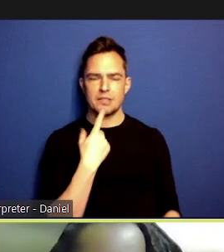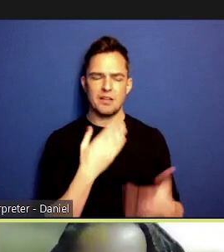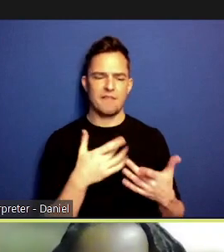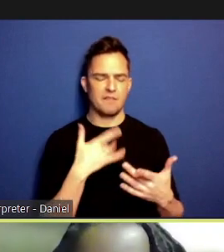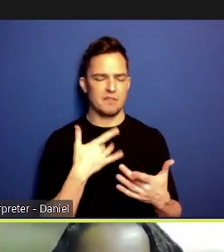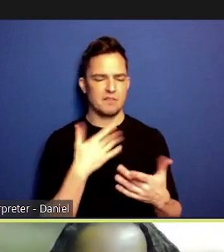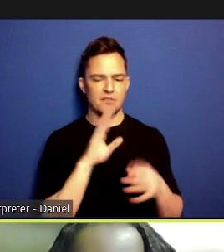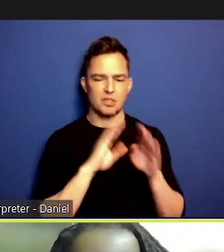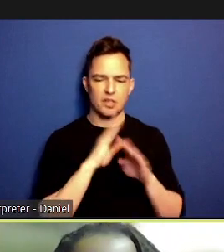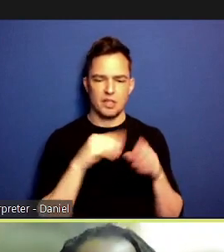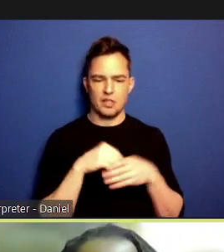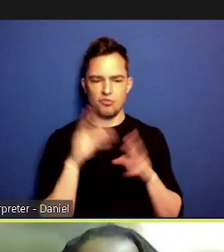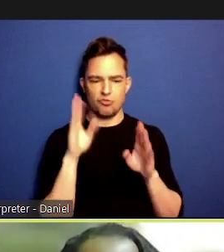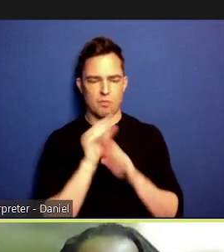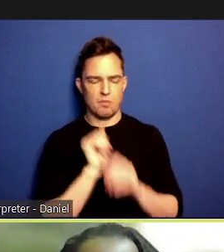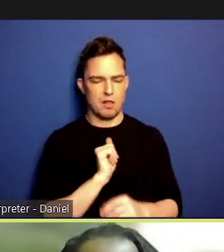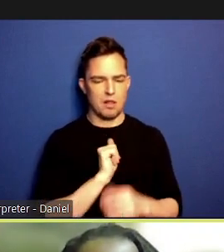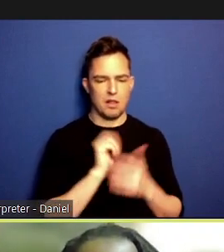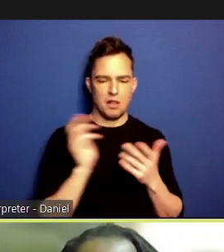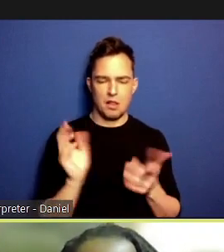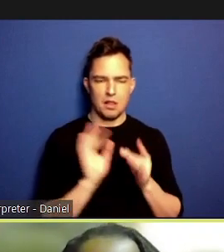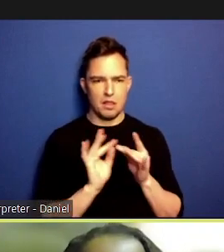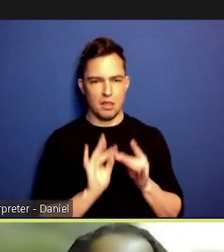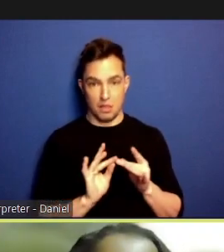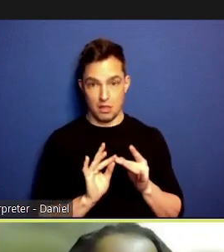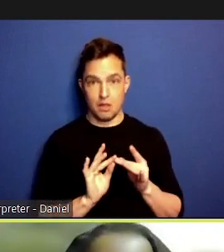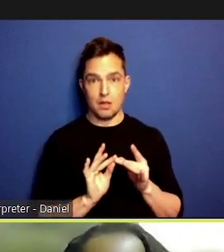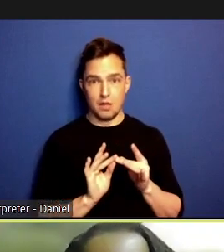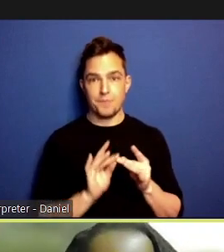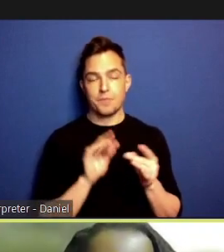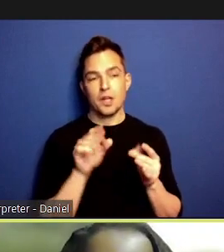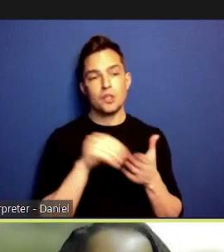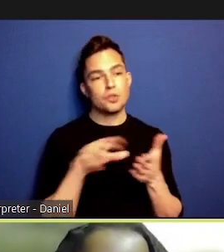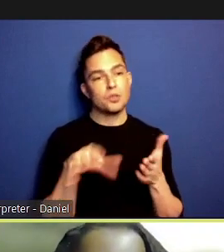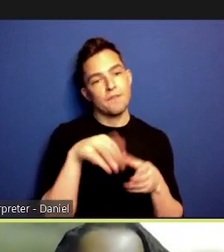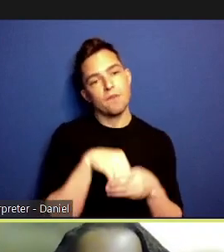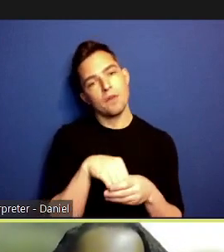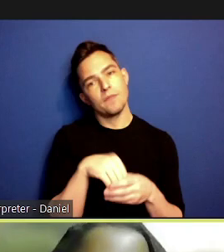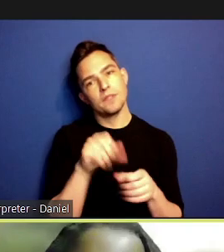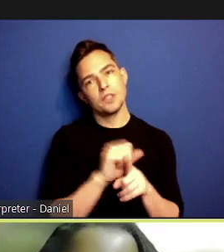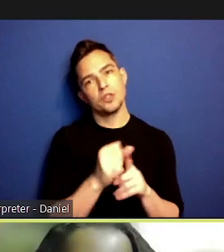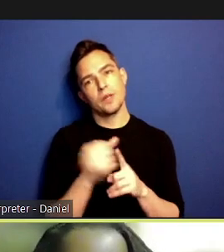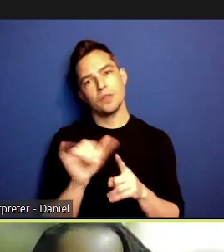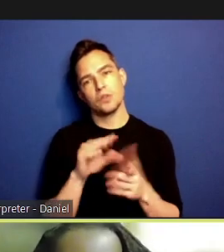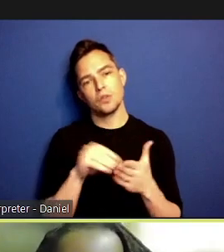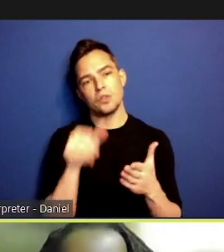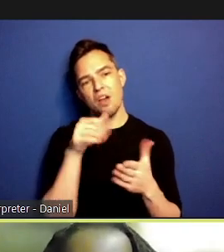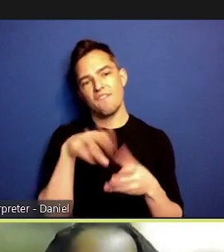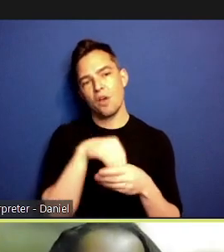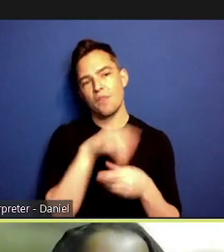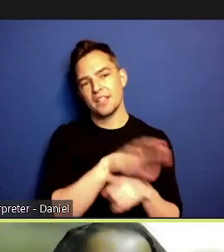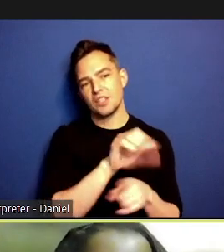trouble. And students involved in the situation as well as students not involved in the situation,